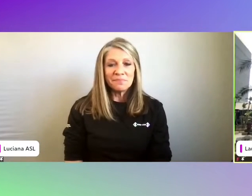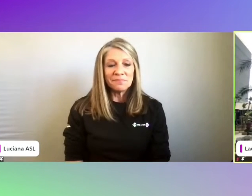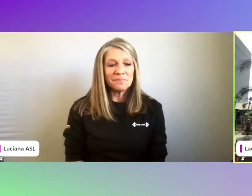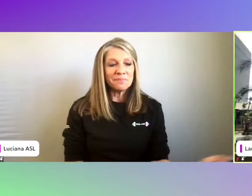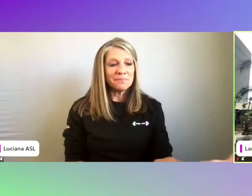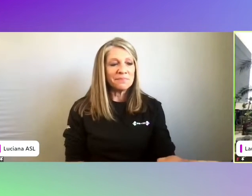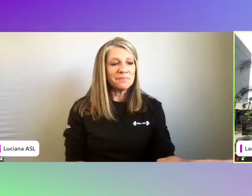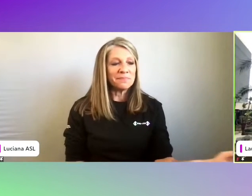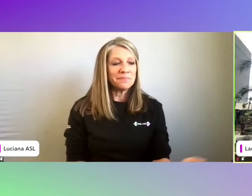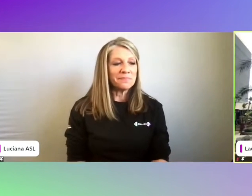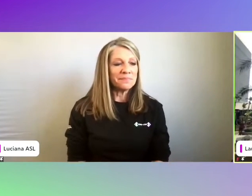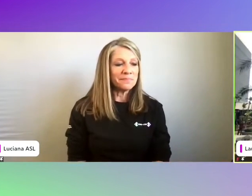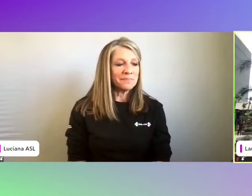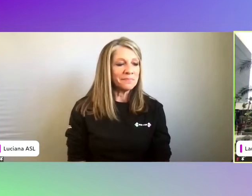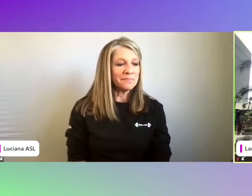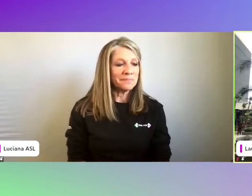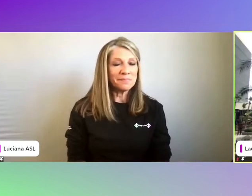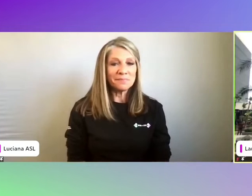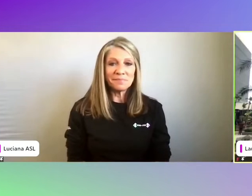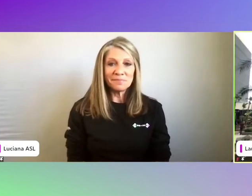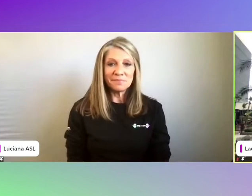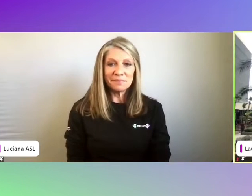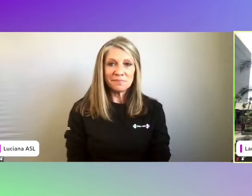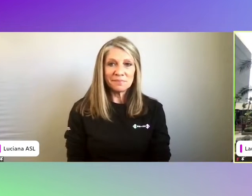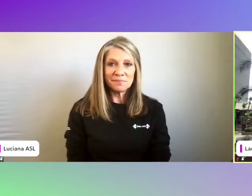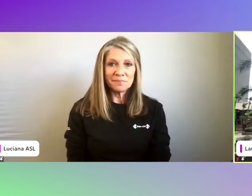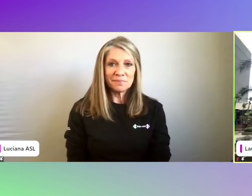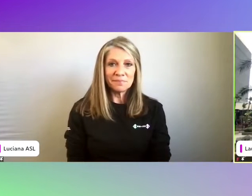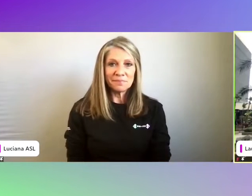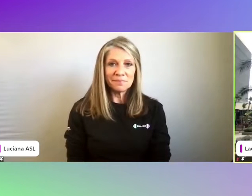means the exit or gear is close by.